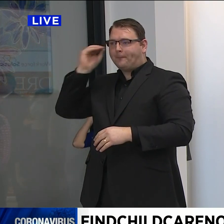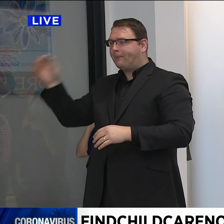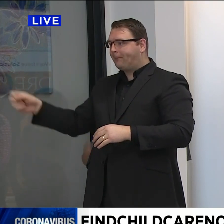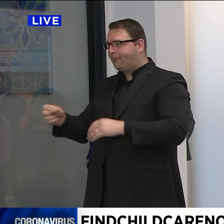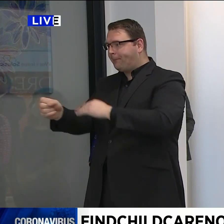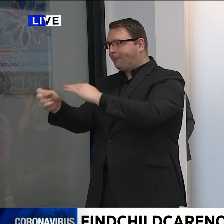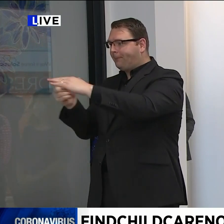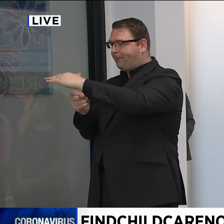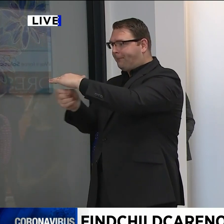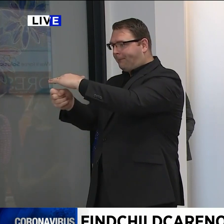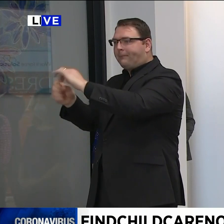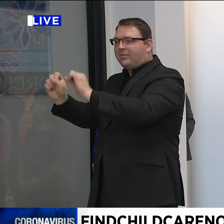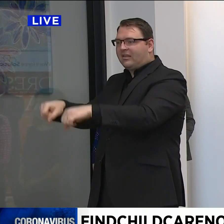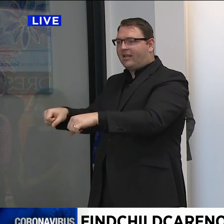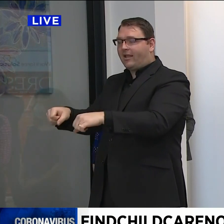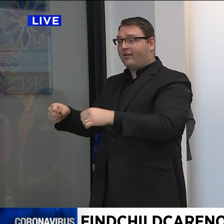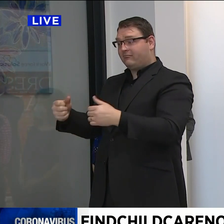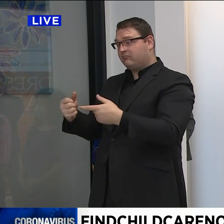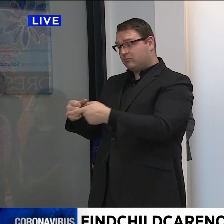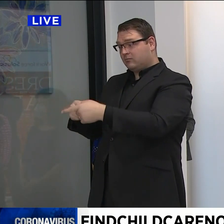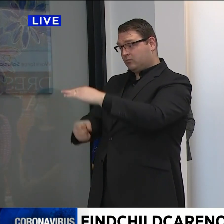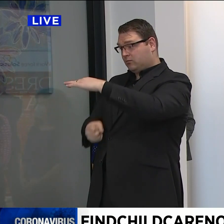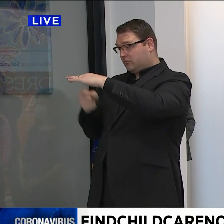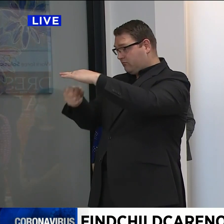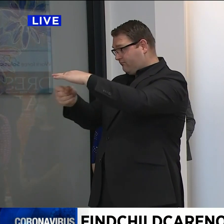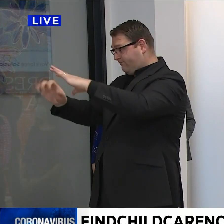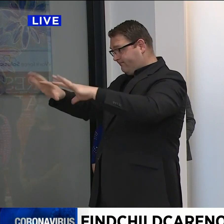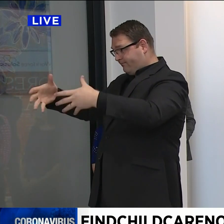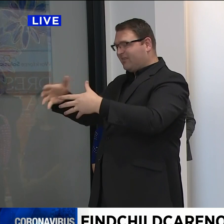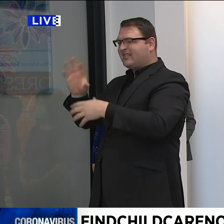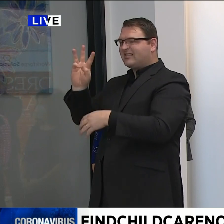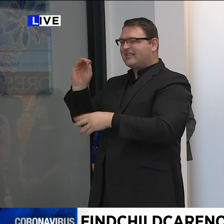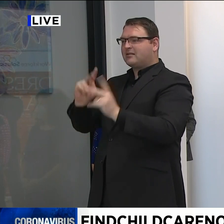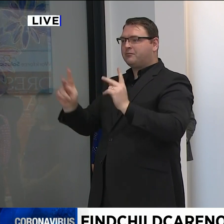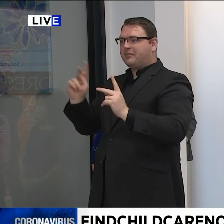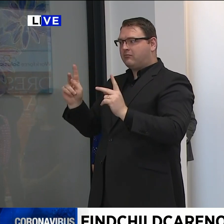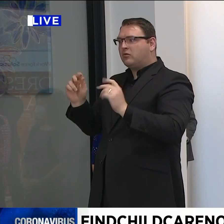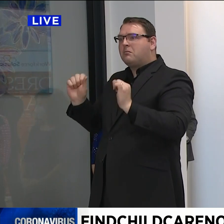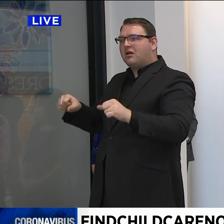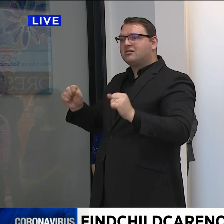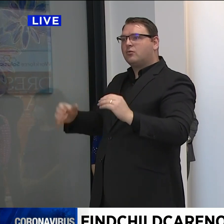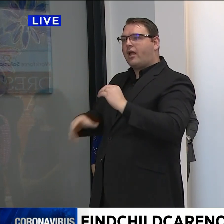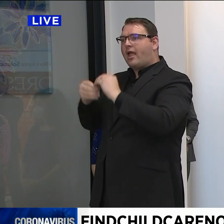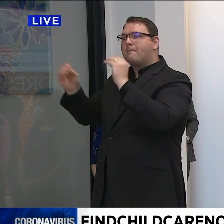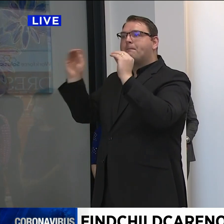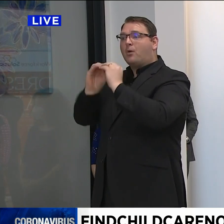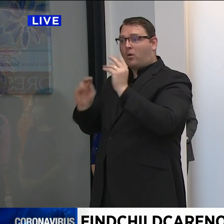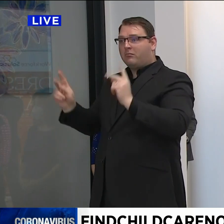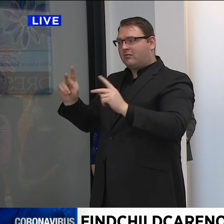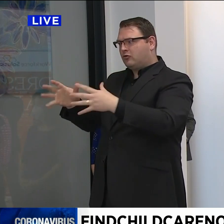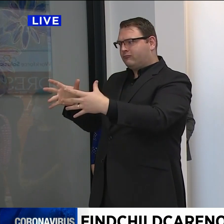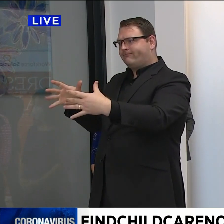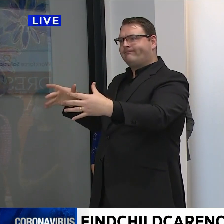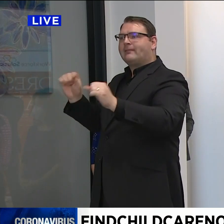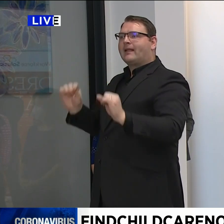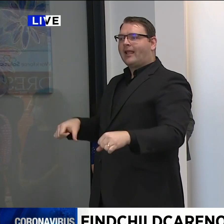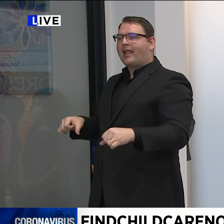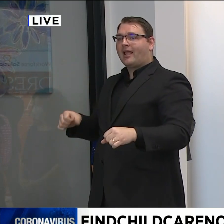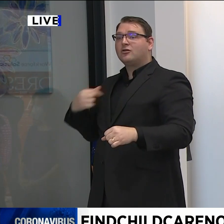have set up a sus some 4. The folks experiencing some 4. The folks experiencing homelessness to be able to homelessness to be able to access emergency housing and so